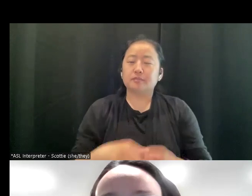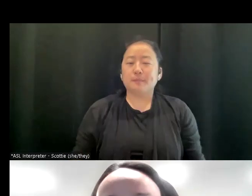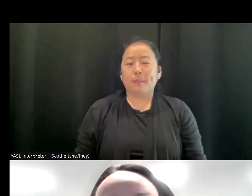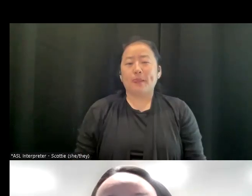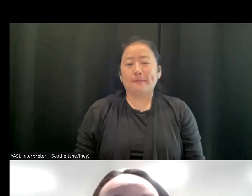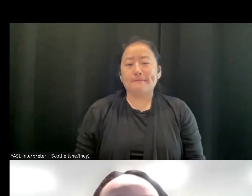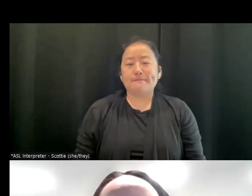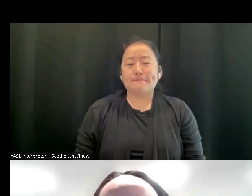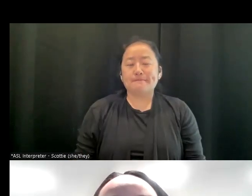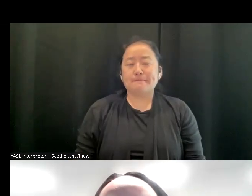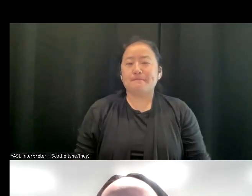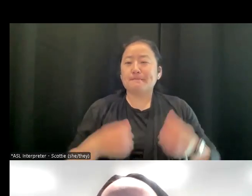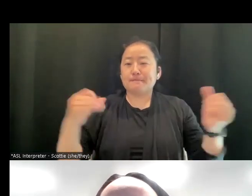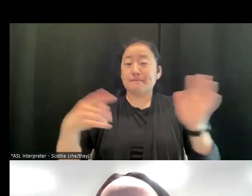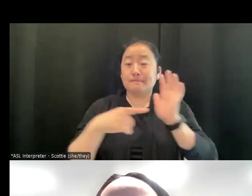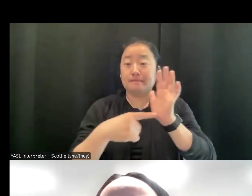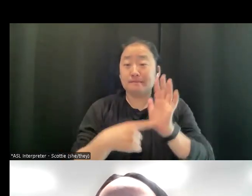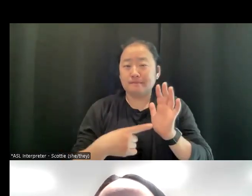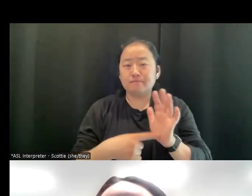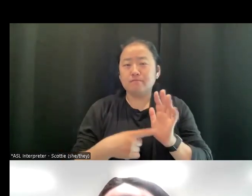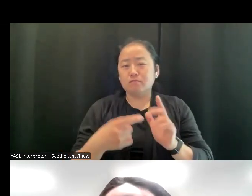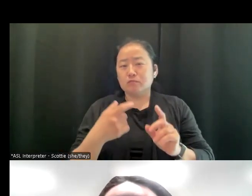lot of our examples are going to come from. Because a lot of these things, we can